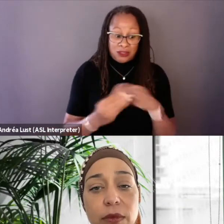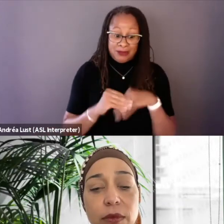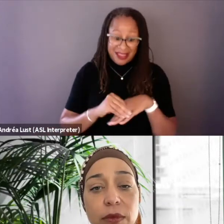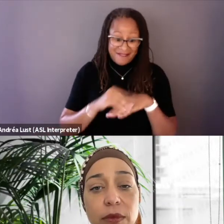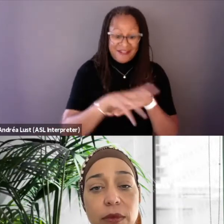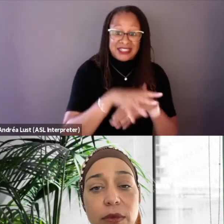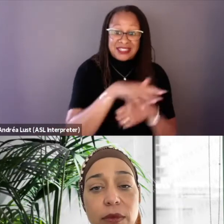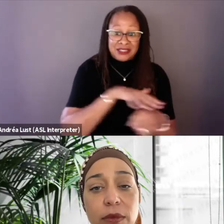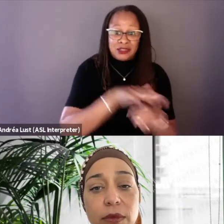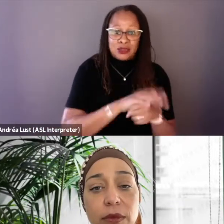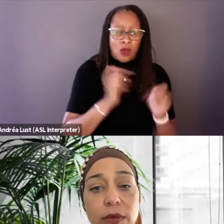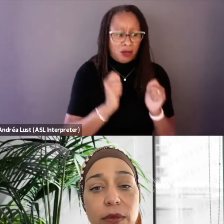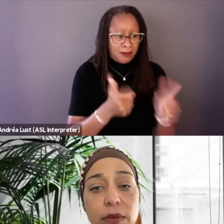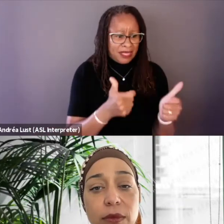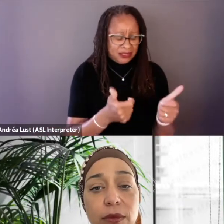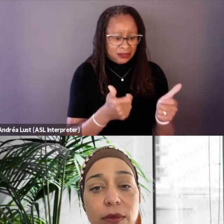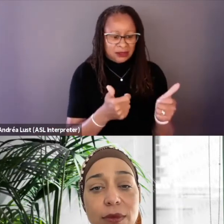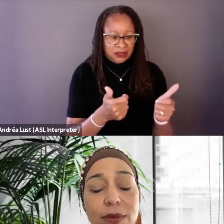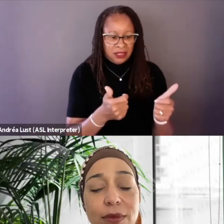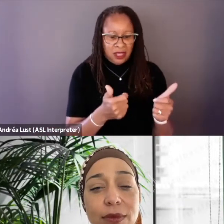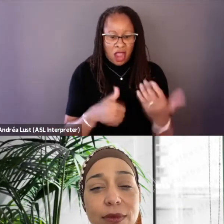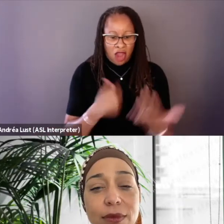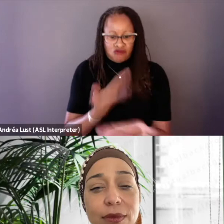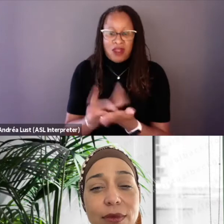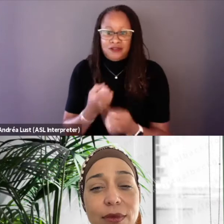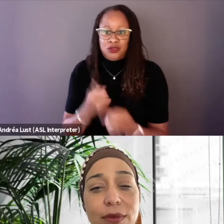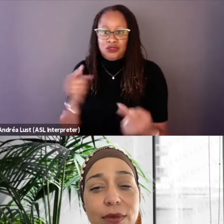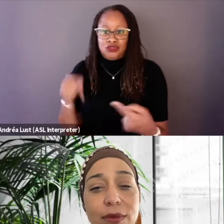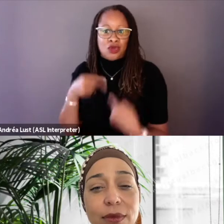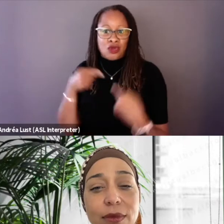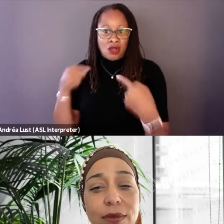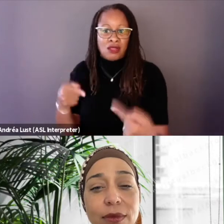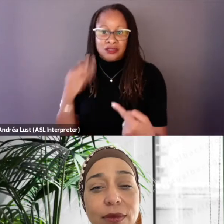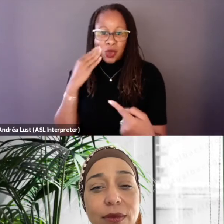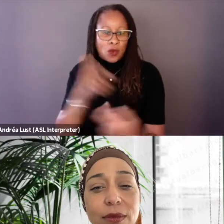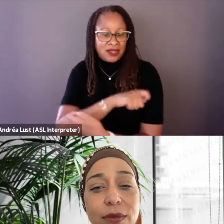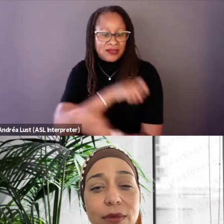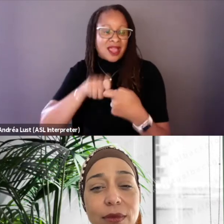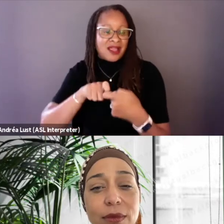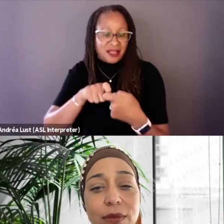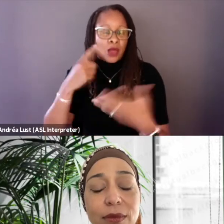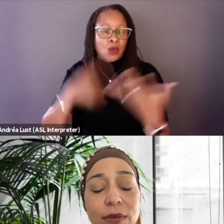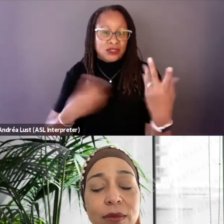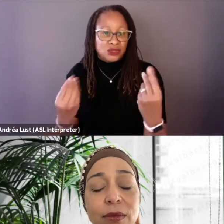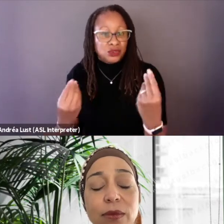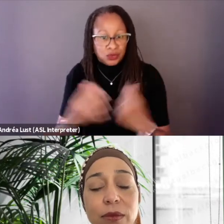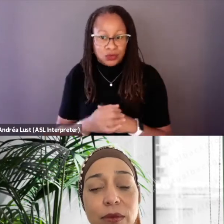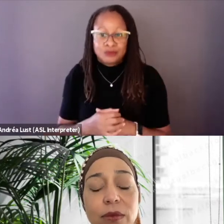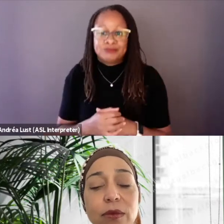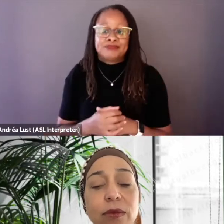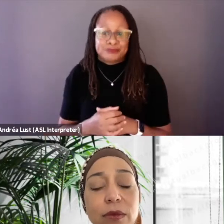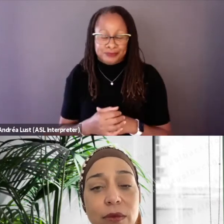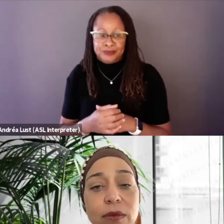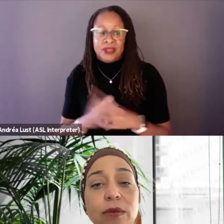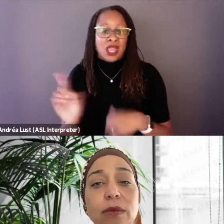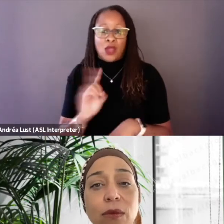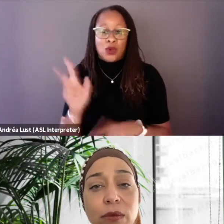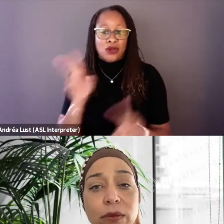to automatically come to the struggle knowing exactly what to do and where to apply their power.